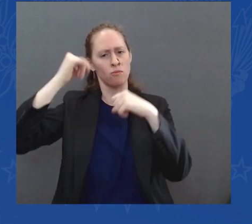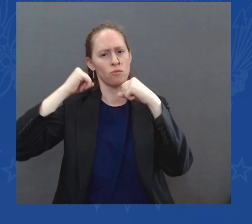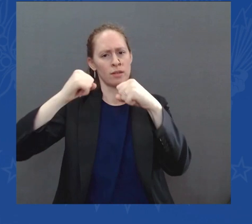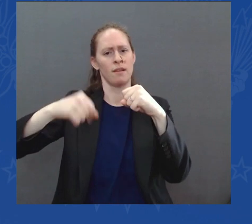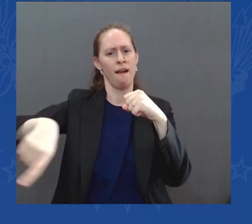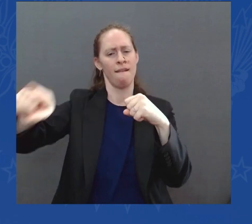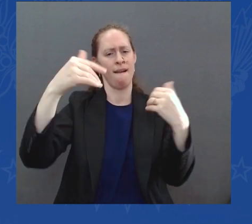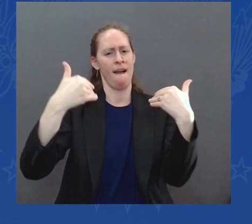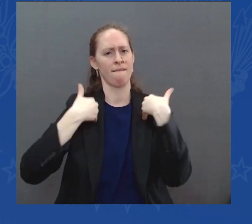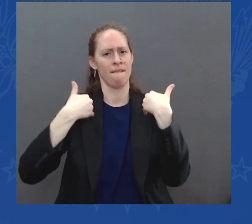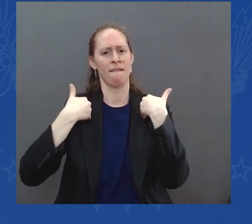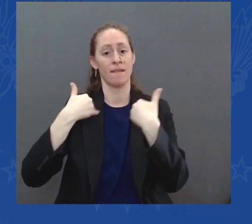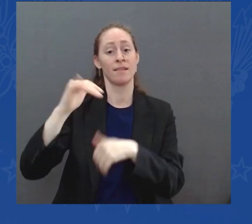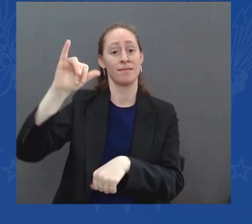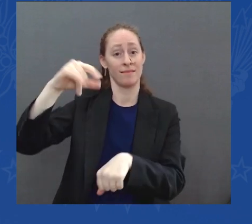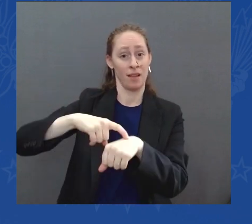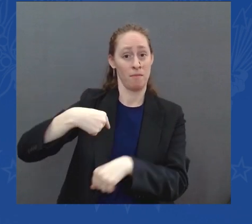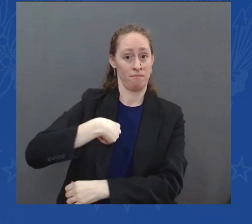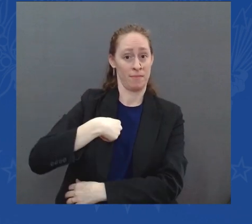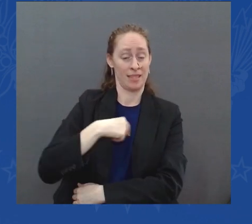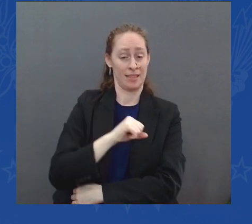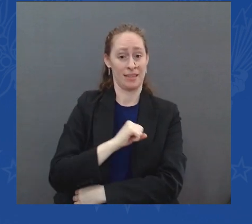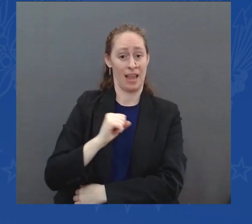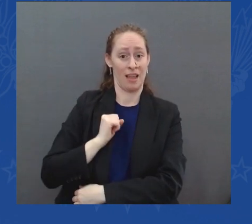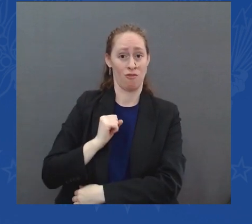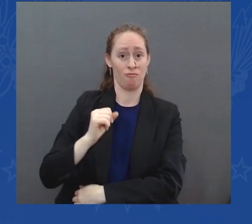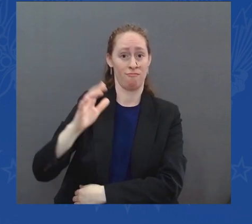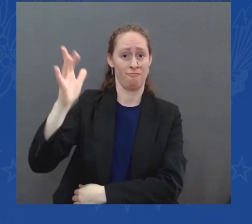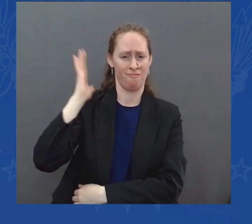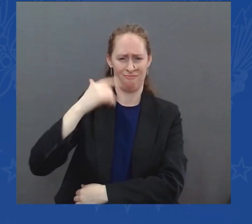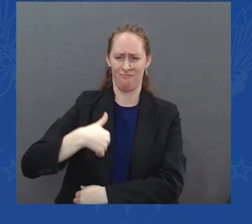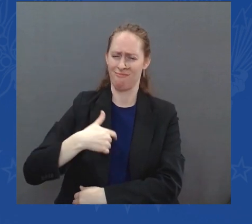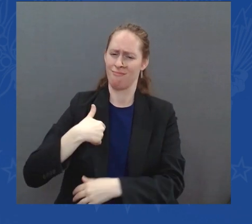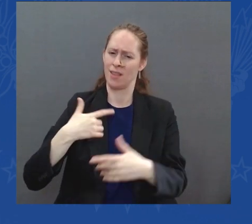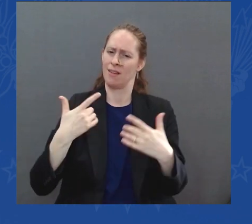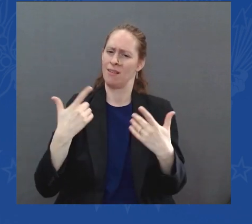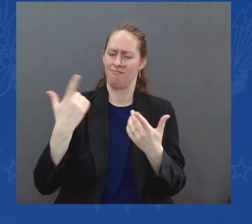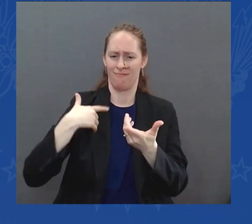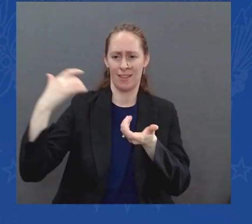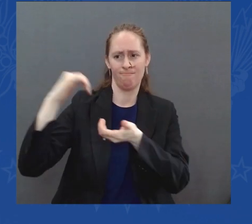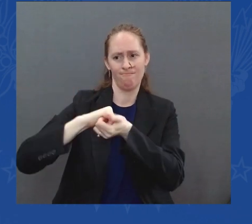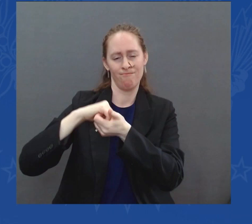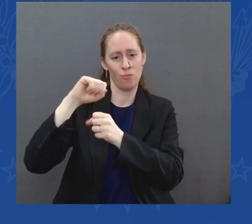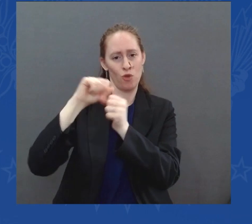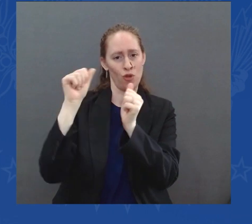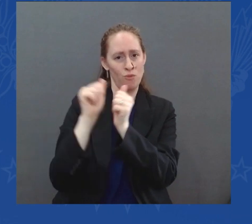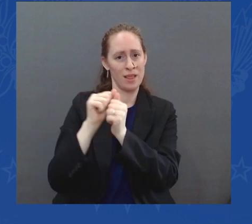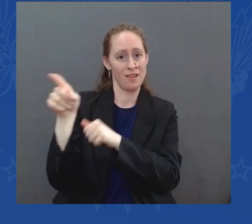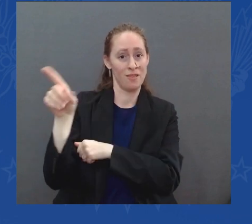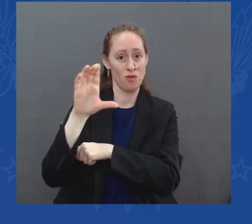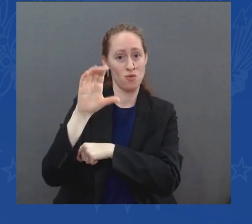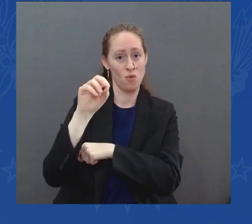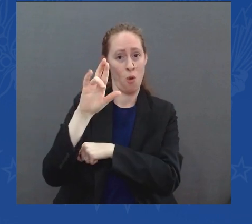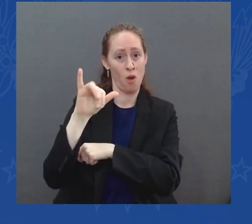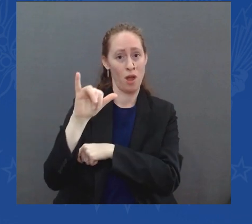the Emmett Till Anti Lynching Act. And I want to say a thing about Cory Booker. I'm to talk about him in front of his face.